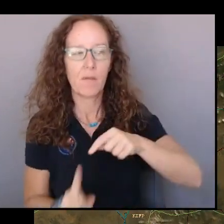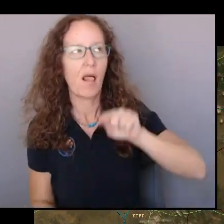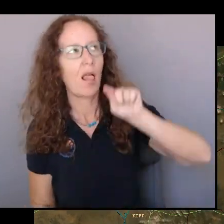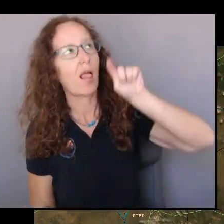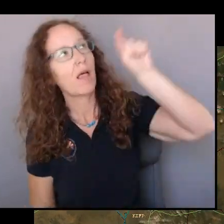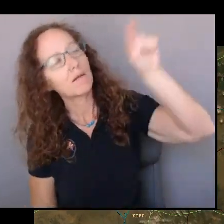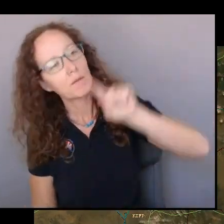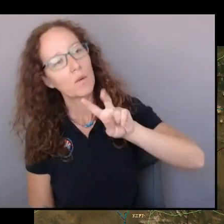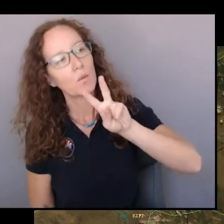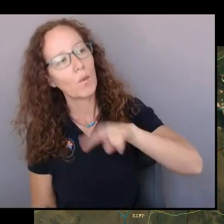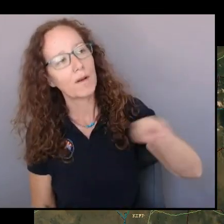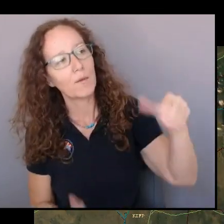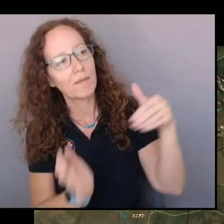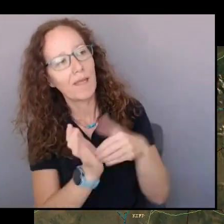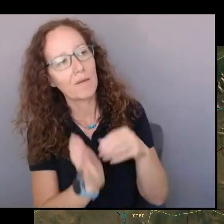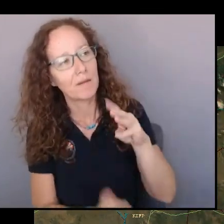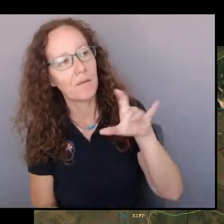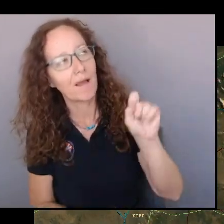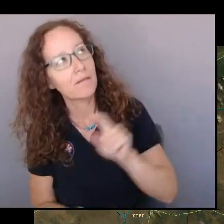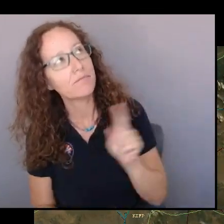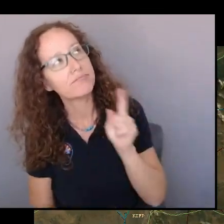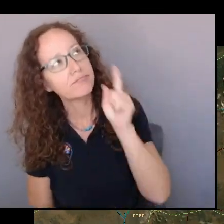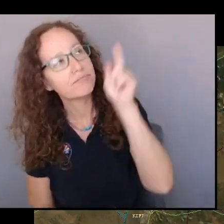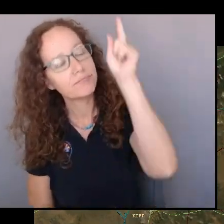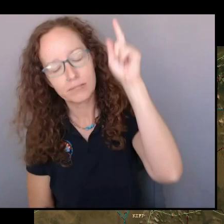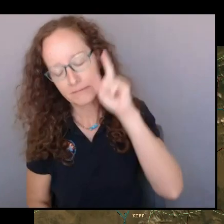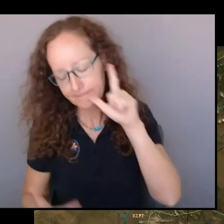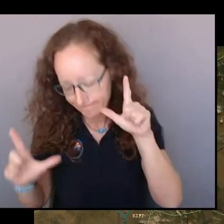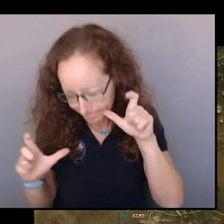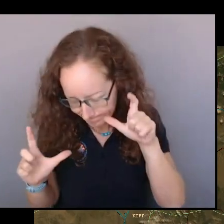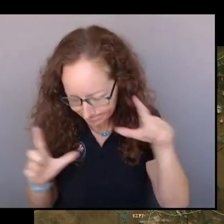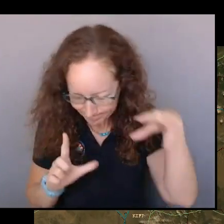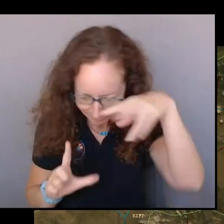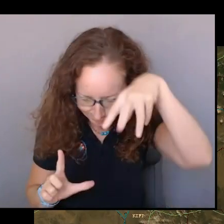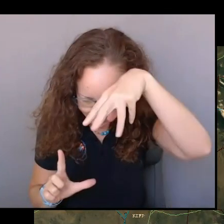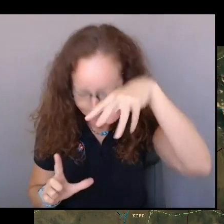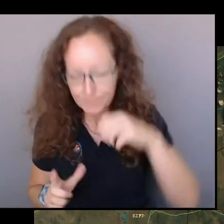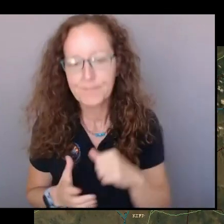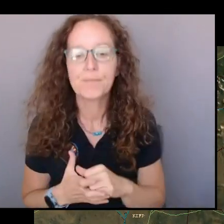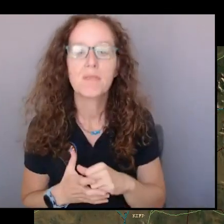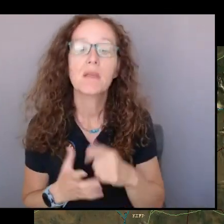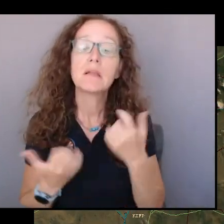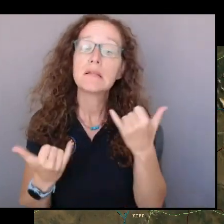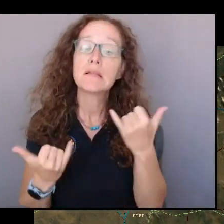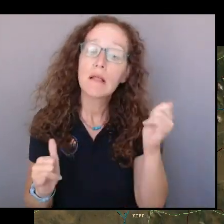see still partly cloudy skies out there, but as we go into this afternoon we're going to start seeing those cumulus